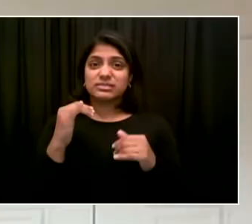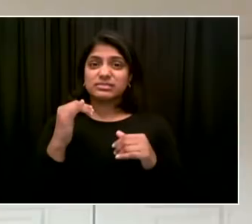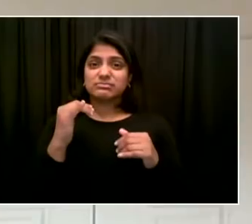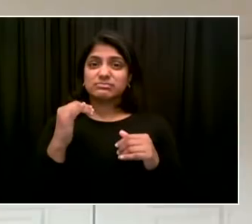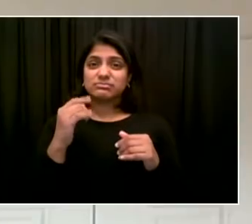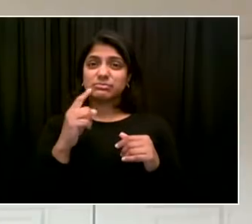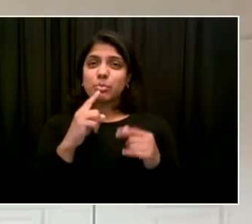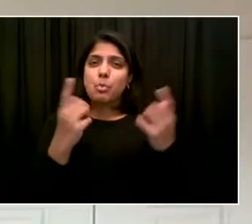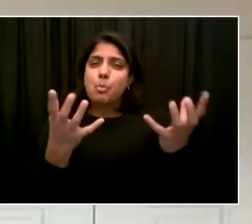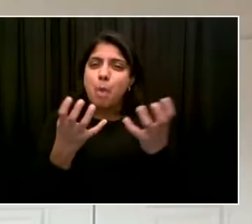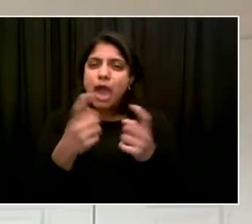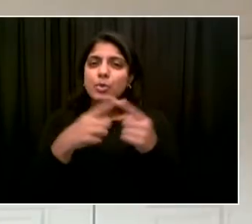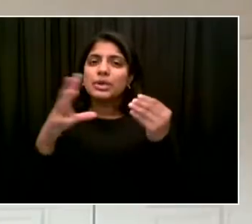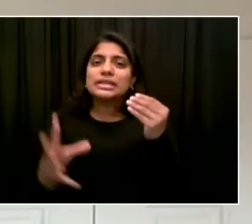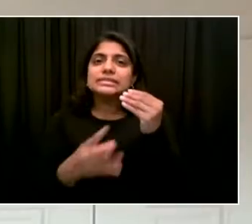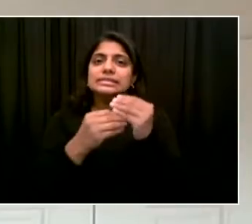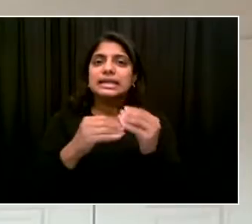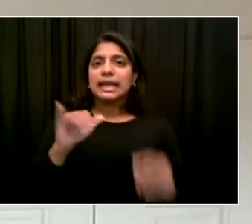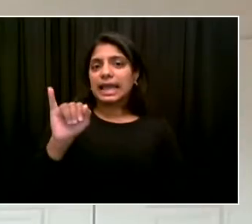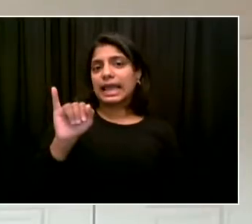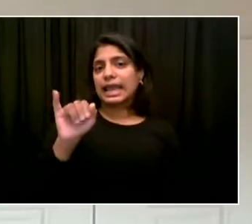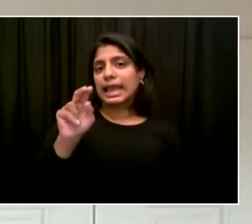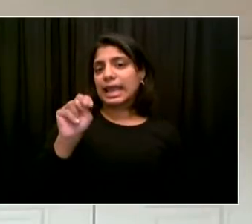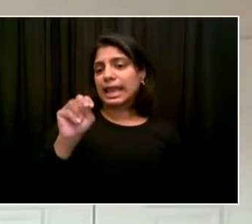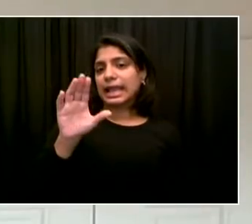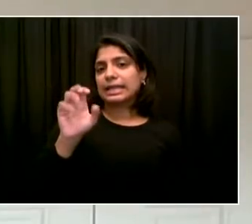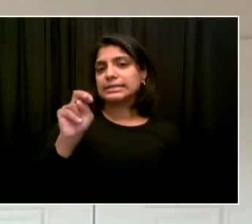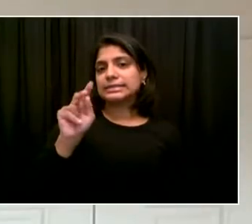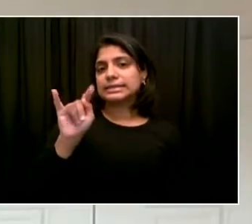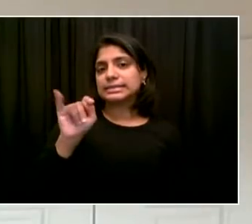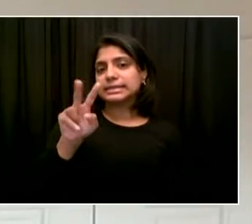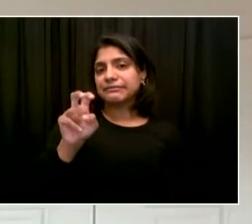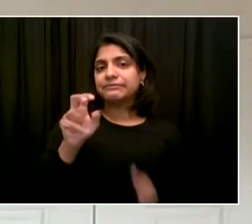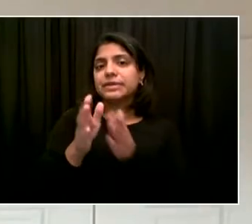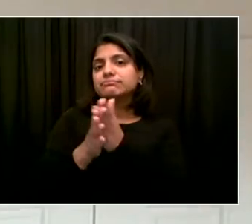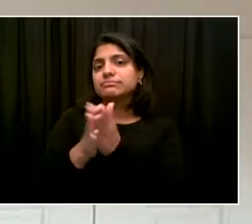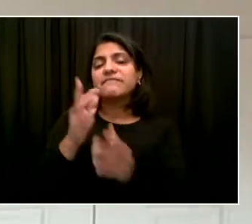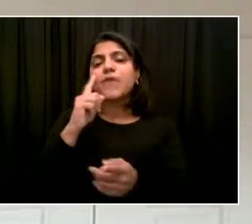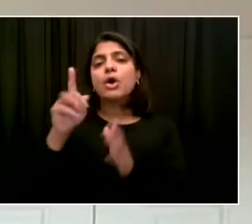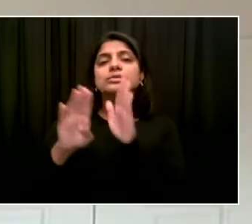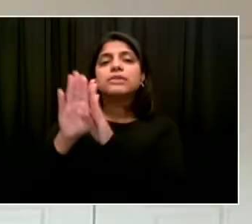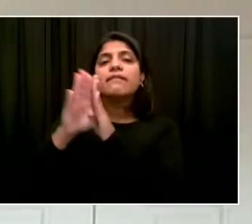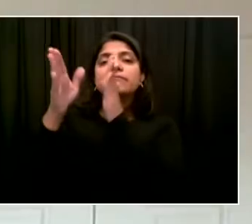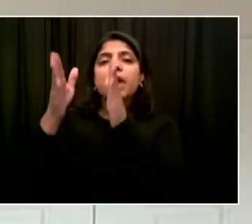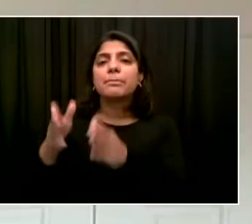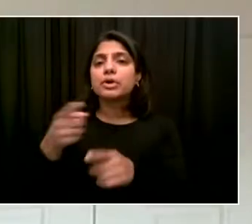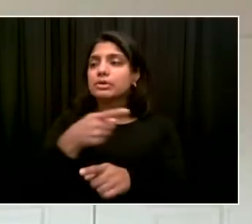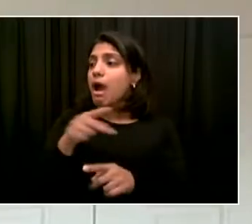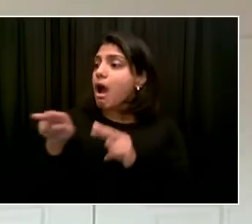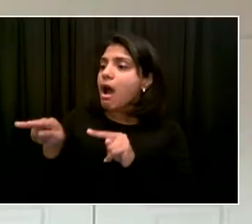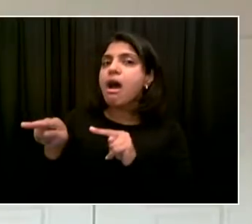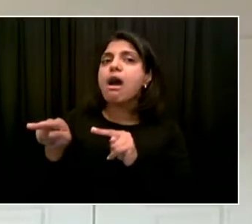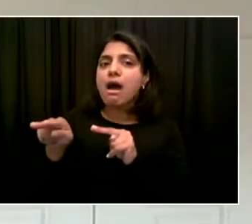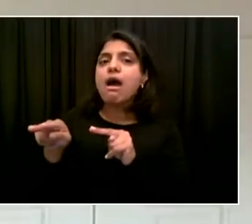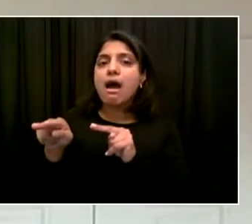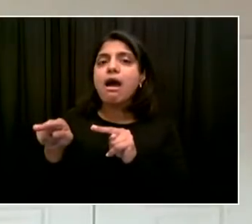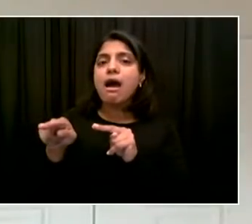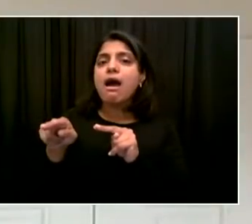OTHERS, ARE NORTHSTAR IF YOU WILL. THAT GOAL WAS TO INCENTIVIZE THE CREATION OF AFFORDABLE HOUSING AND